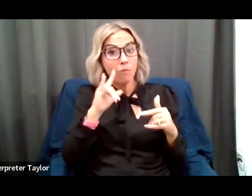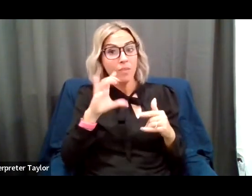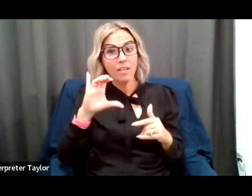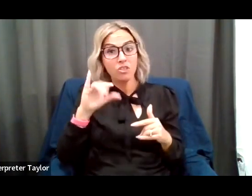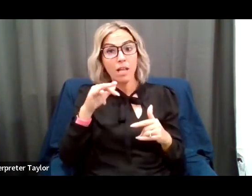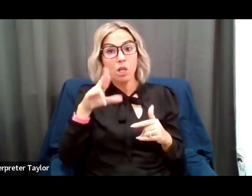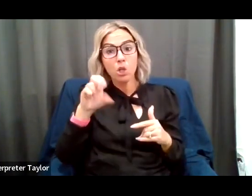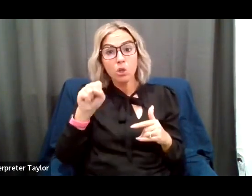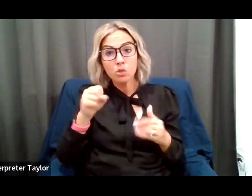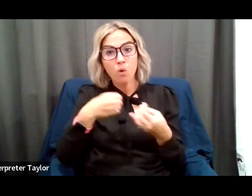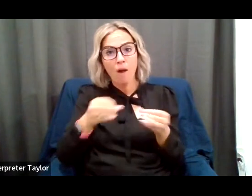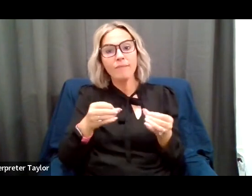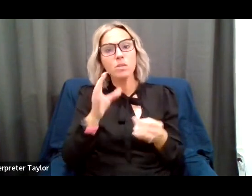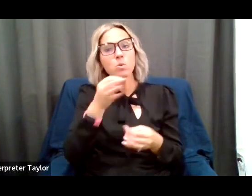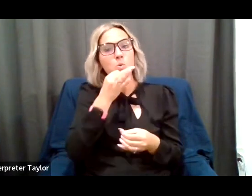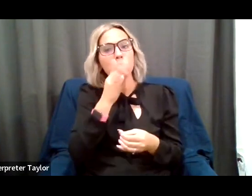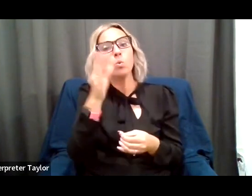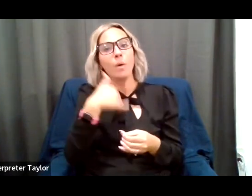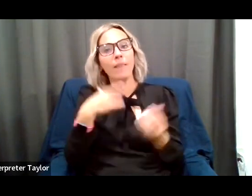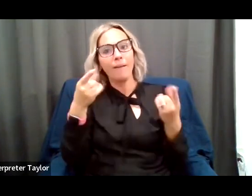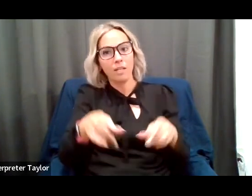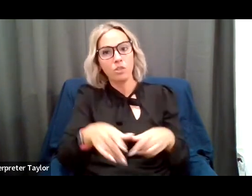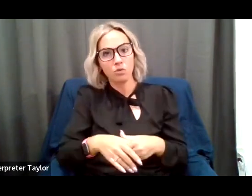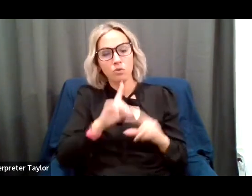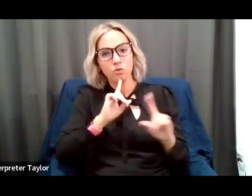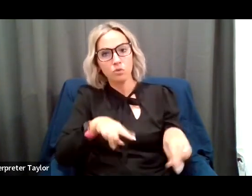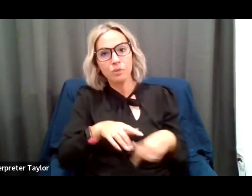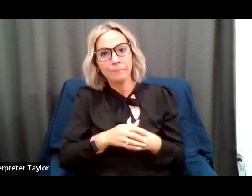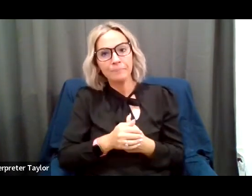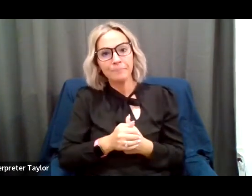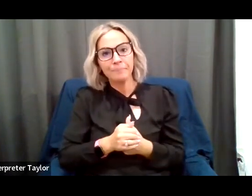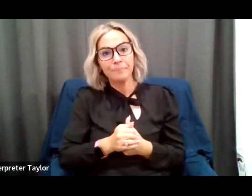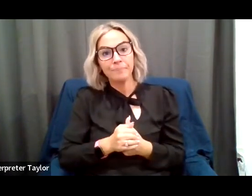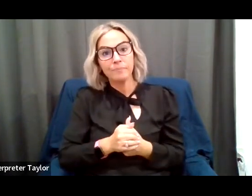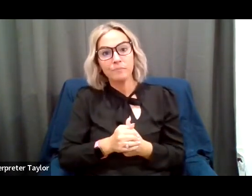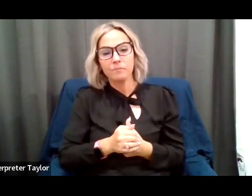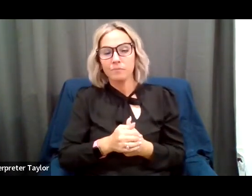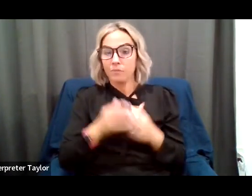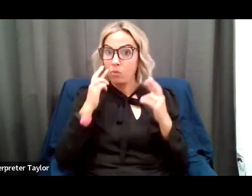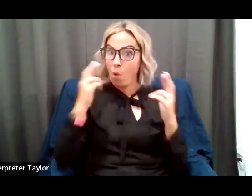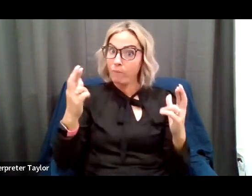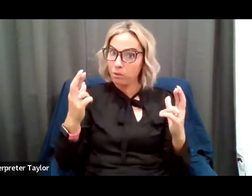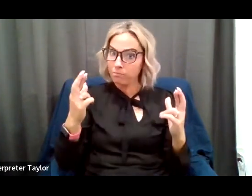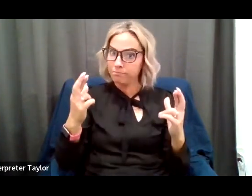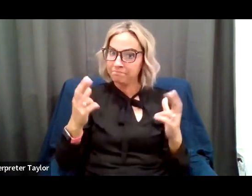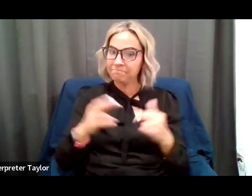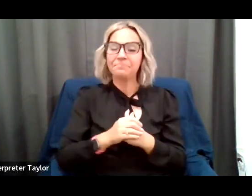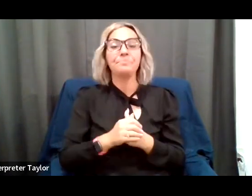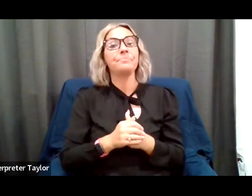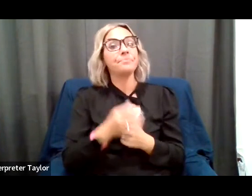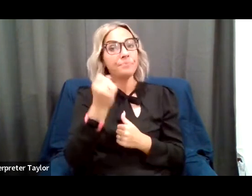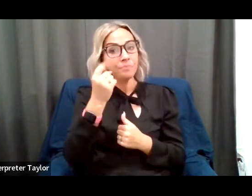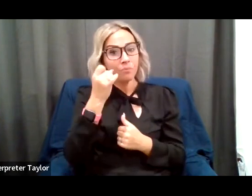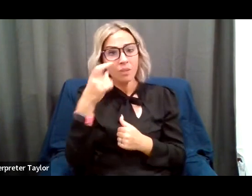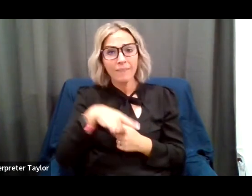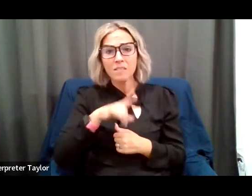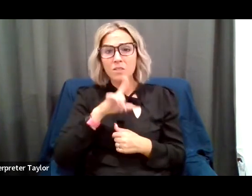will soon have some answers. Uh, big hopeful. Uh, however, this is truly a win-win.